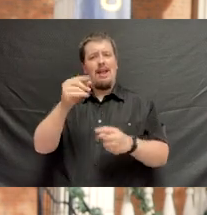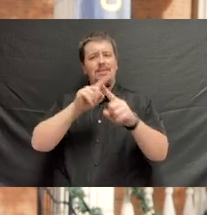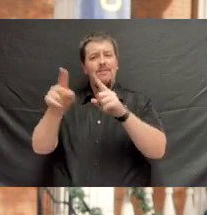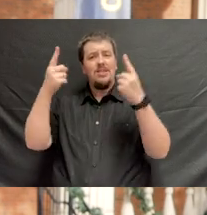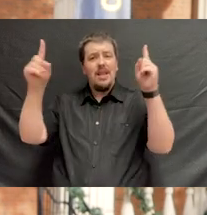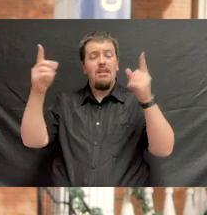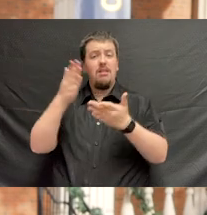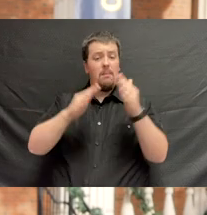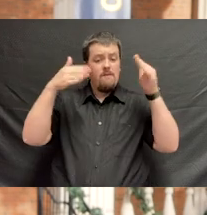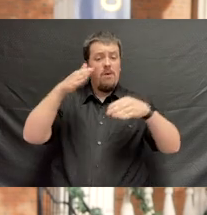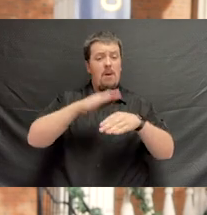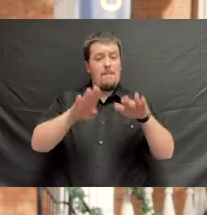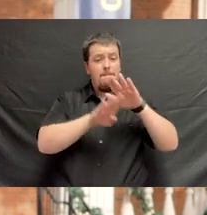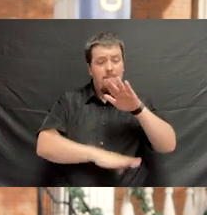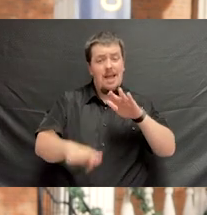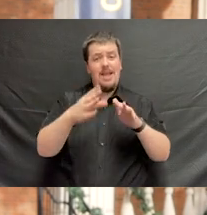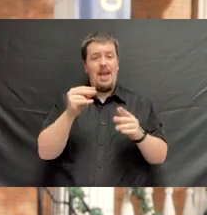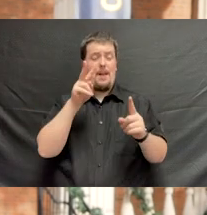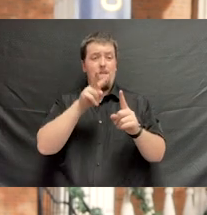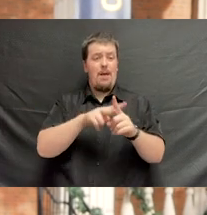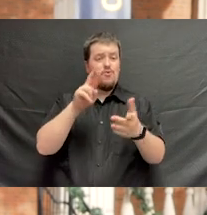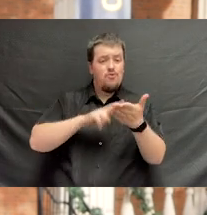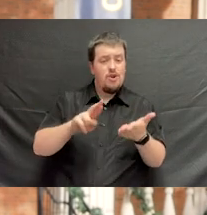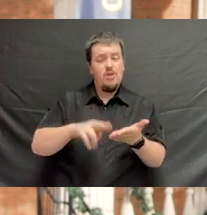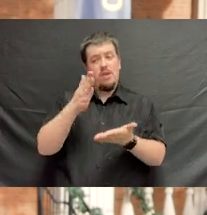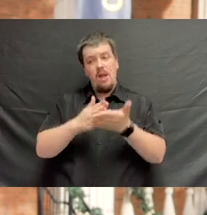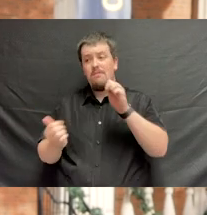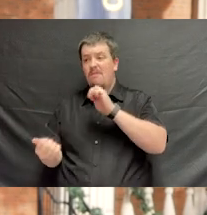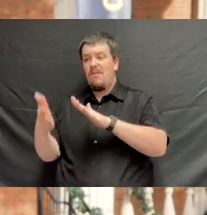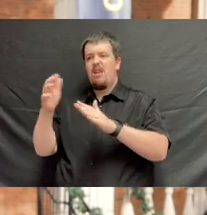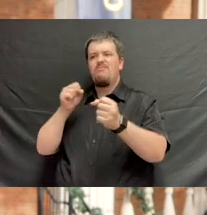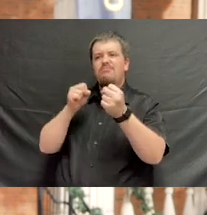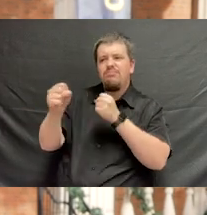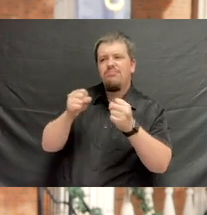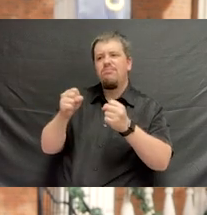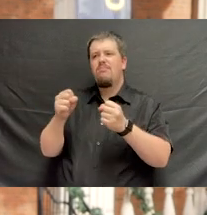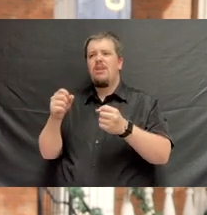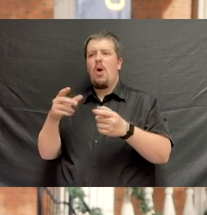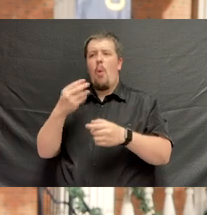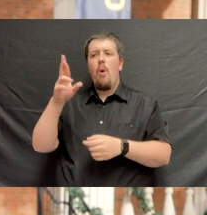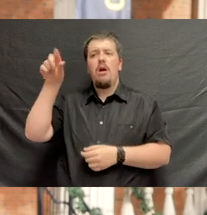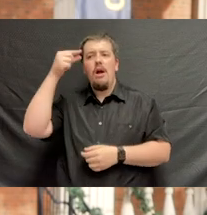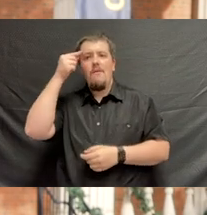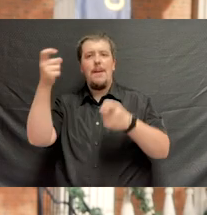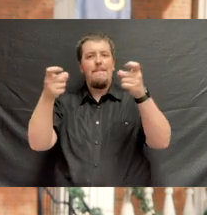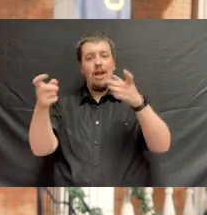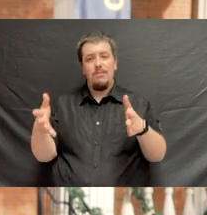Some will focus on basic and applied science research, while others will address athletic performance or government management.